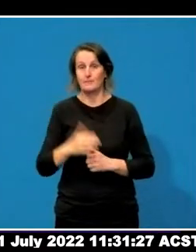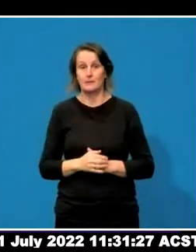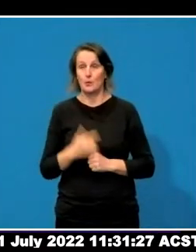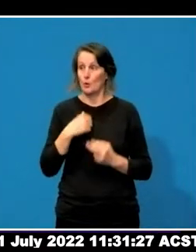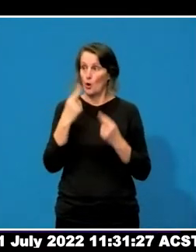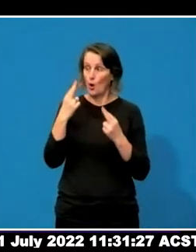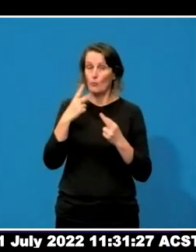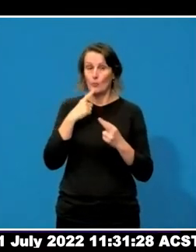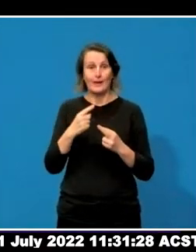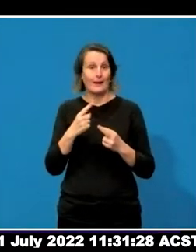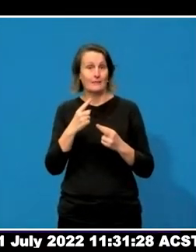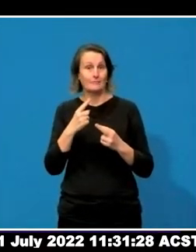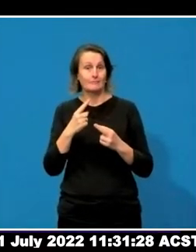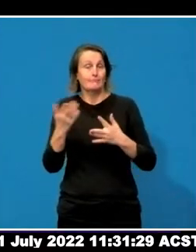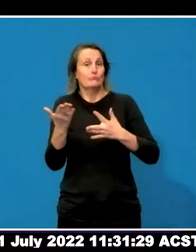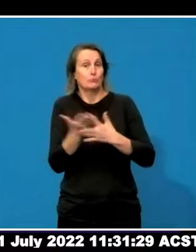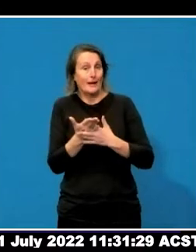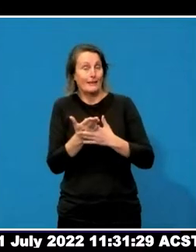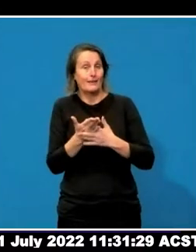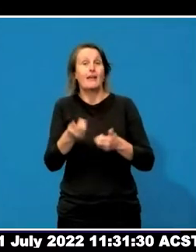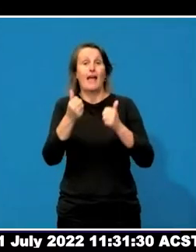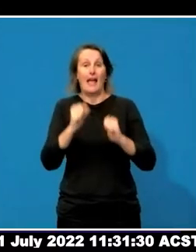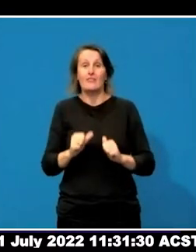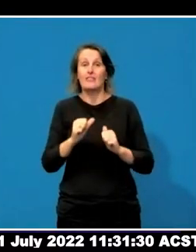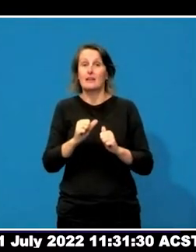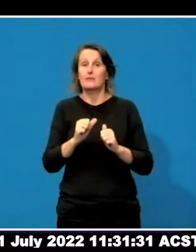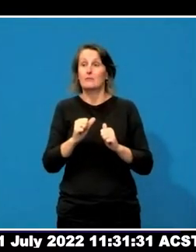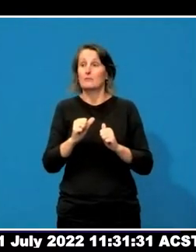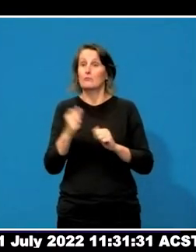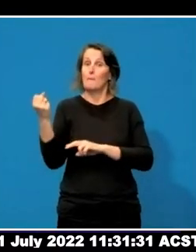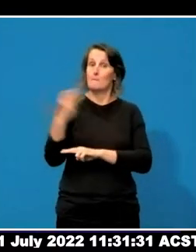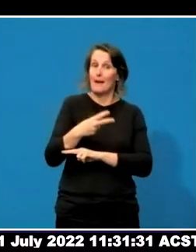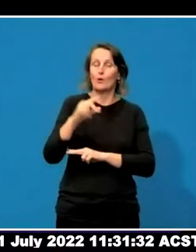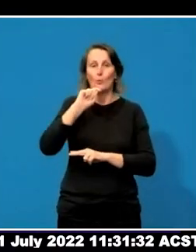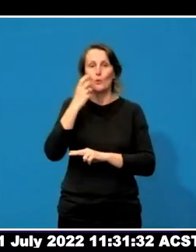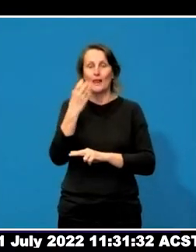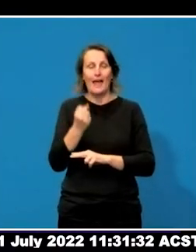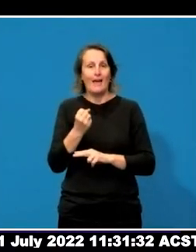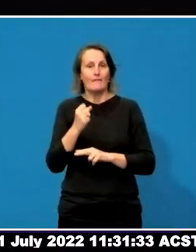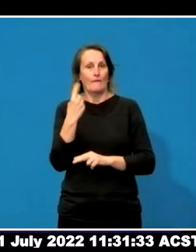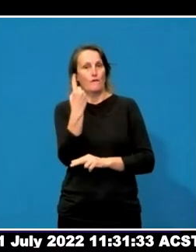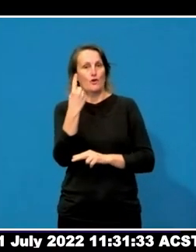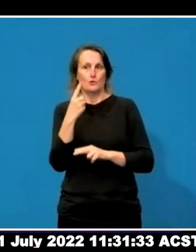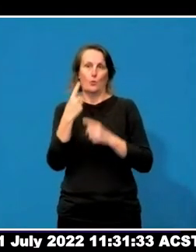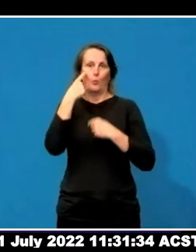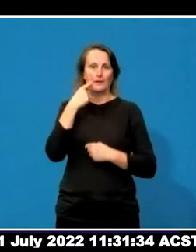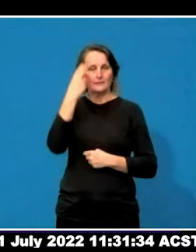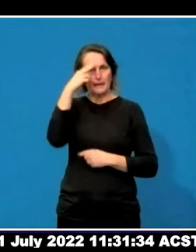Immediately after the break, Ms Tarrago of counsel will examine the first witness, Daisy. CHAIR: Yes. Thank you very much, Mr Griffin.